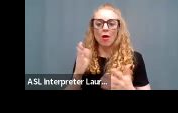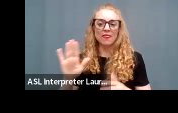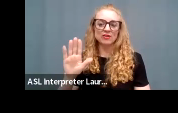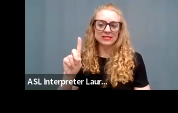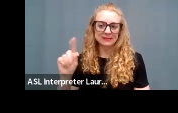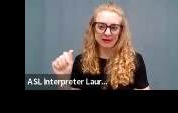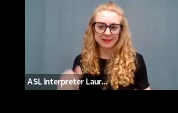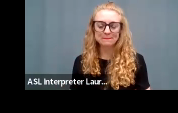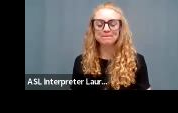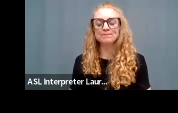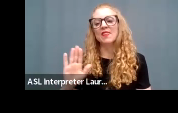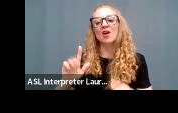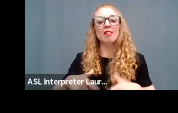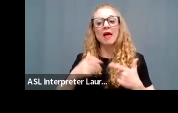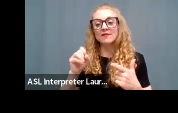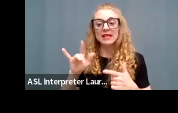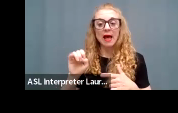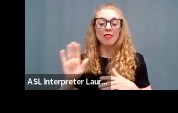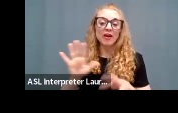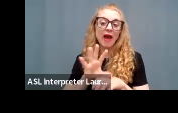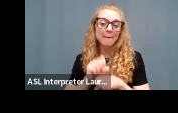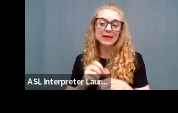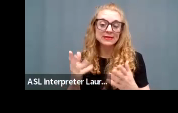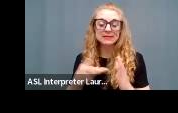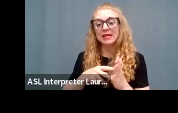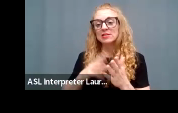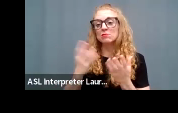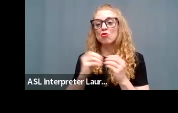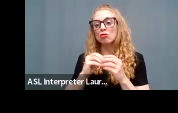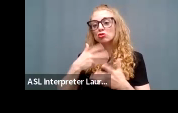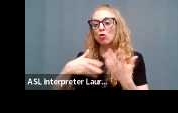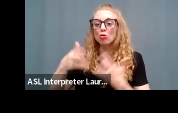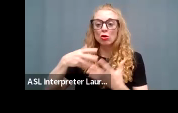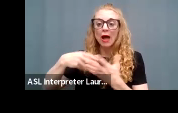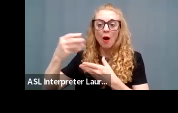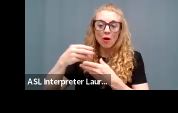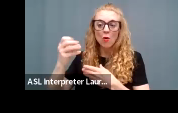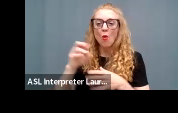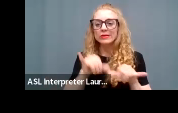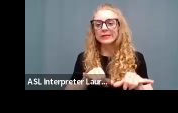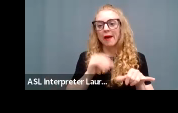the lifestyle and the habits are they very social are they Hermits they don't socialize